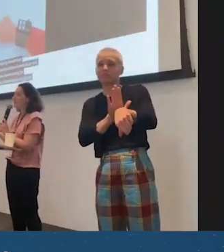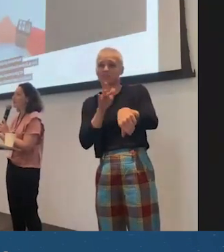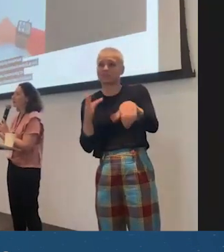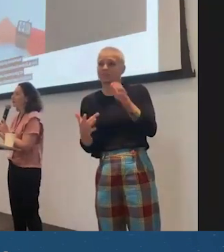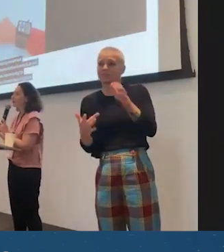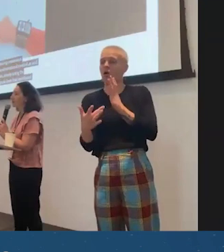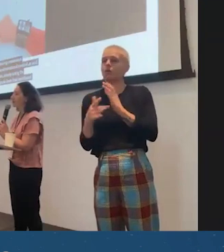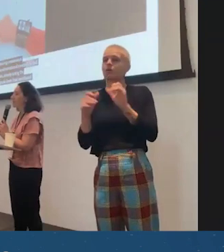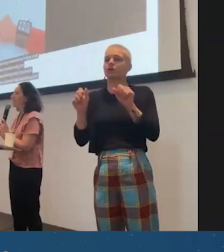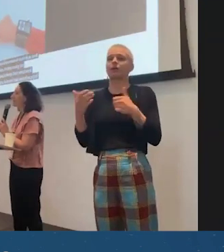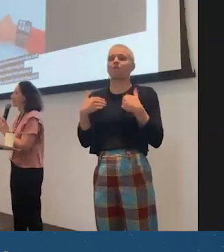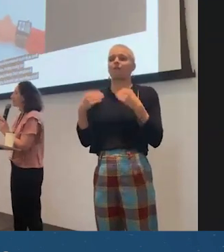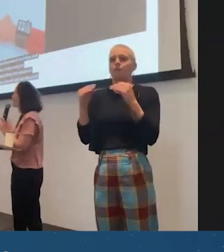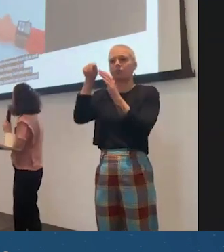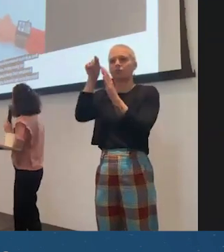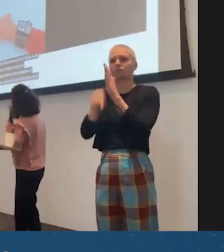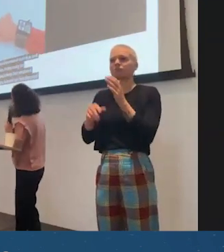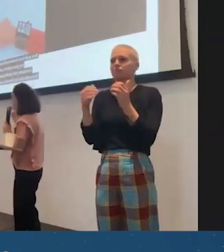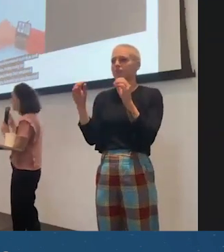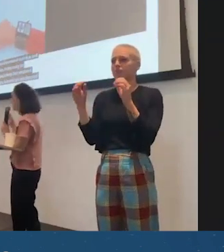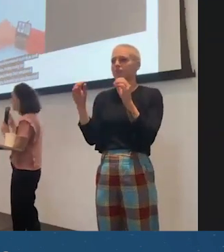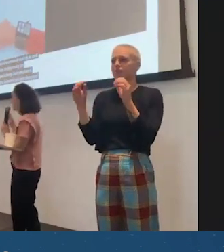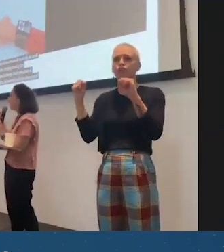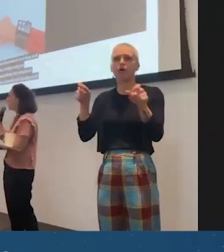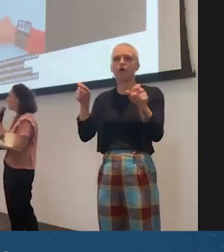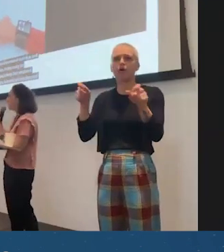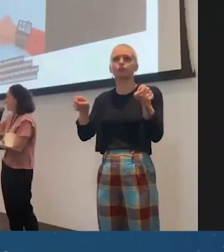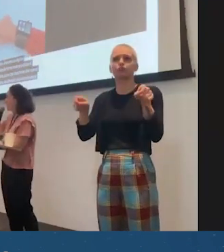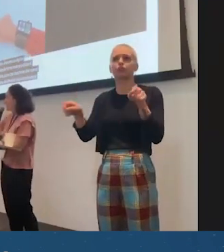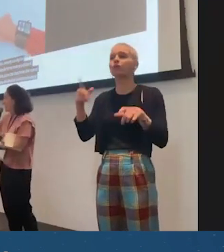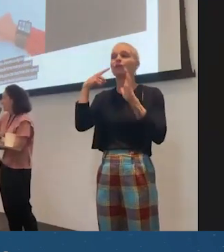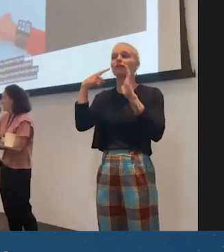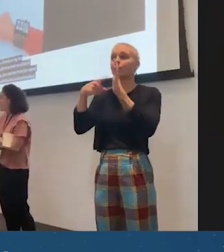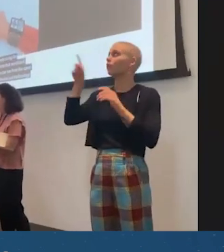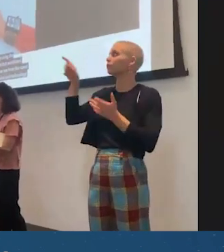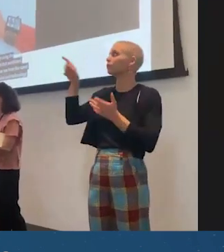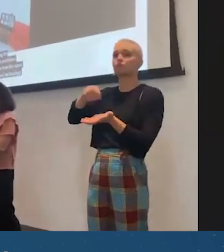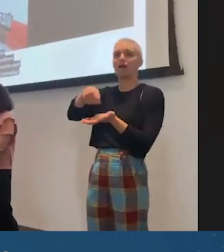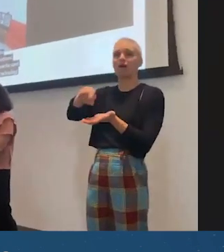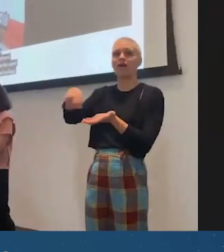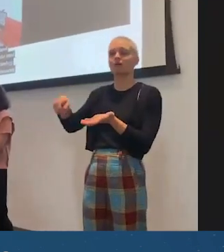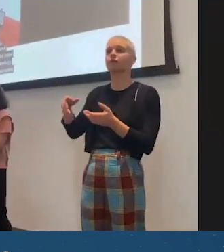rich control for text entry. In this case, it's handwriting. So the person's using their index finger,